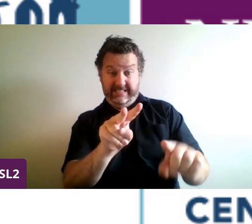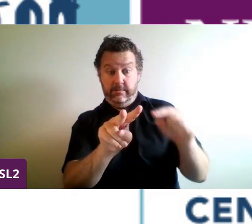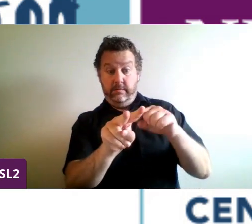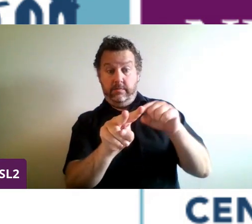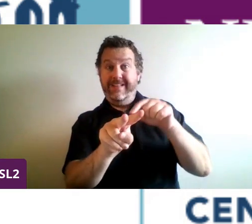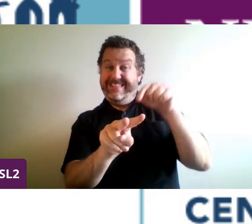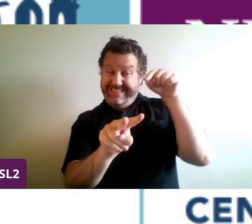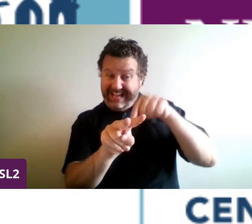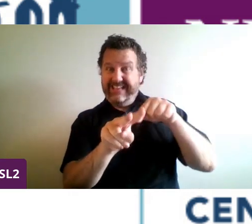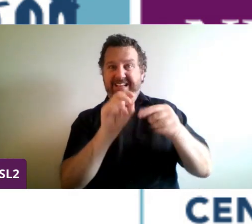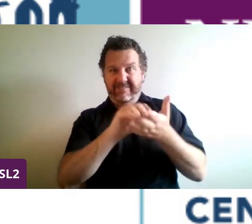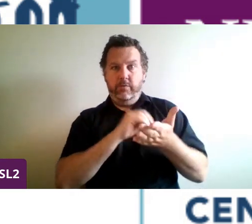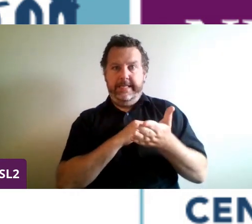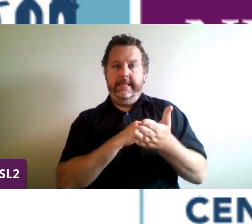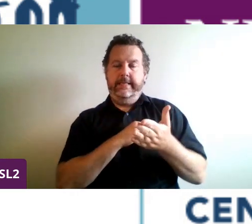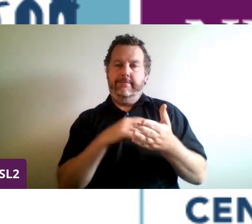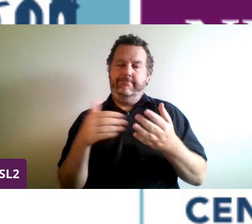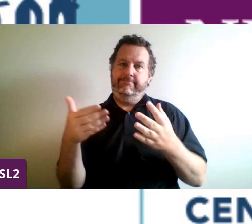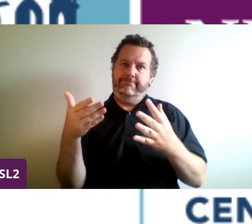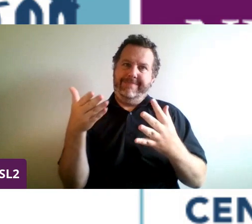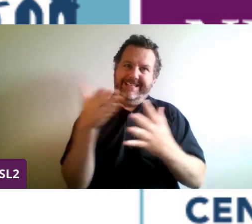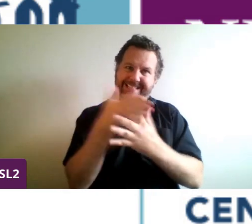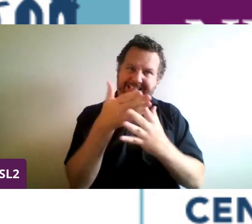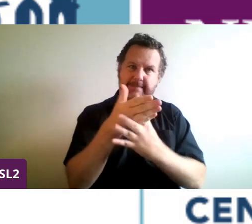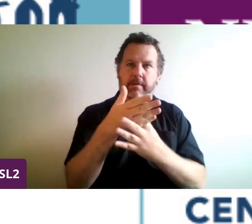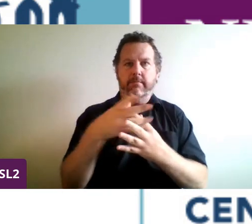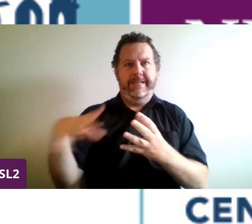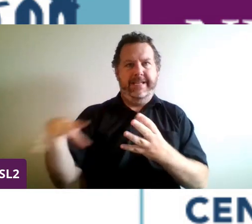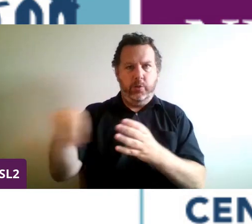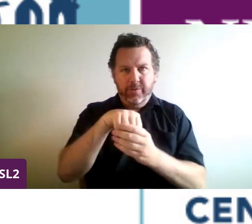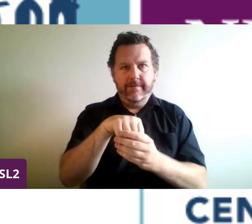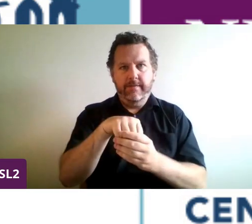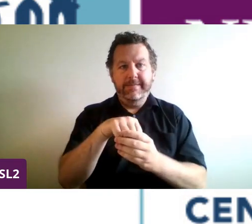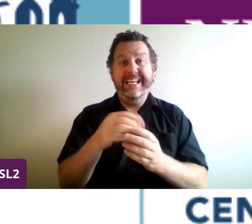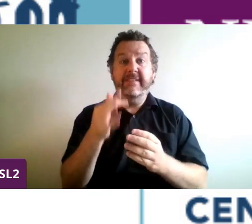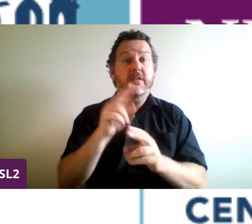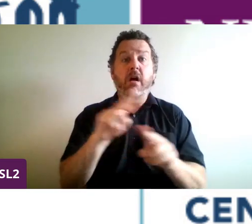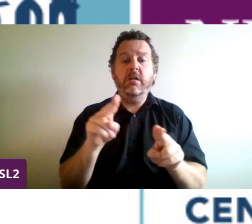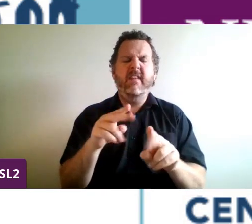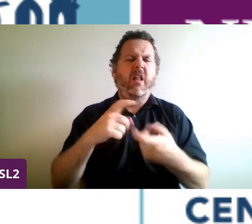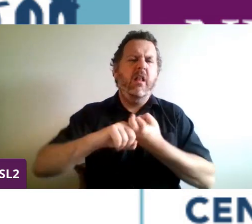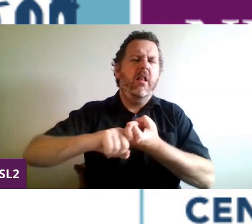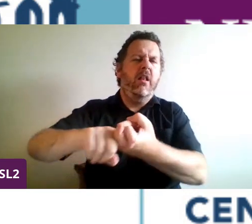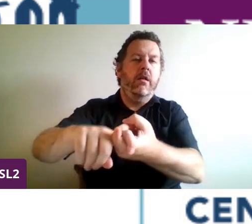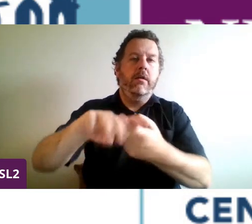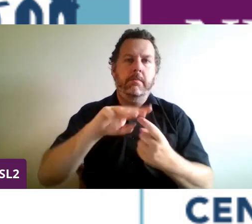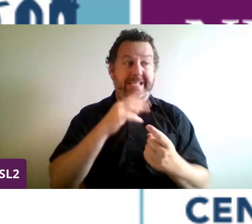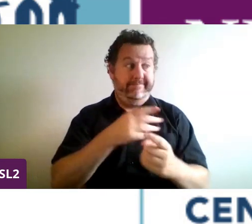and representation are only going to continue. So Ricardo if you have